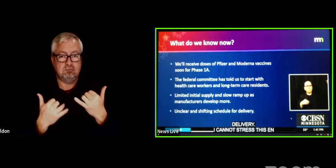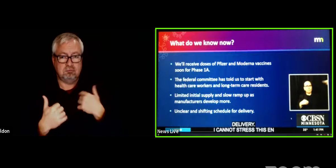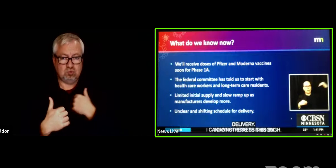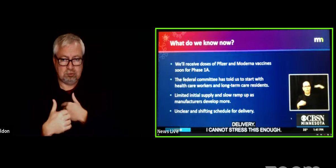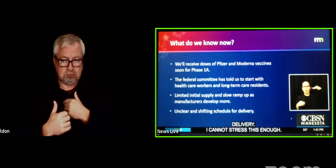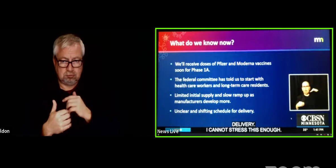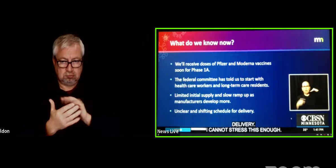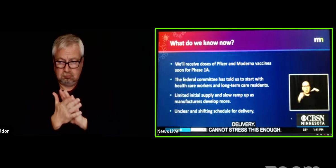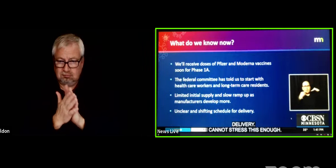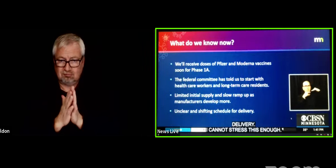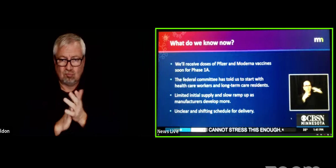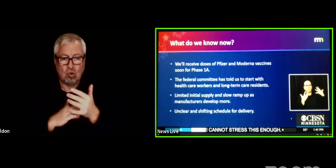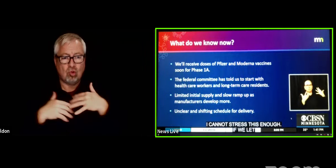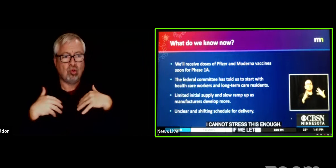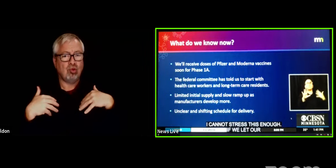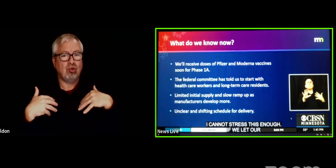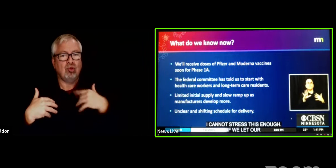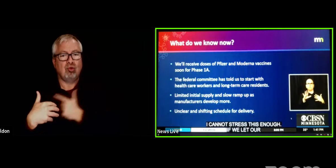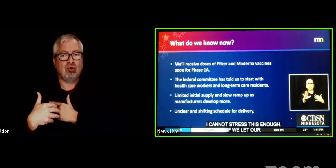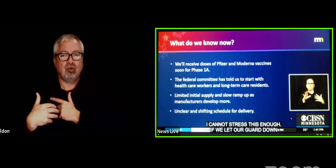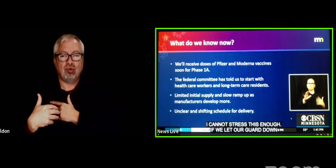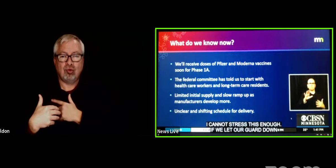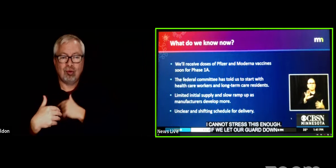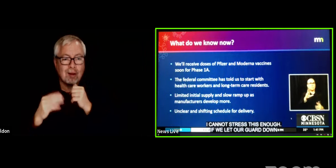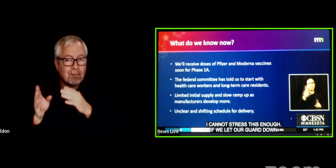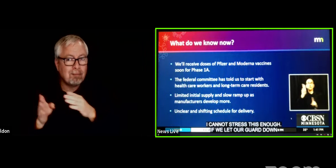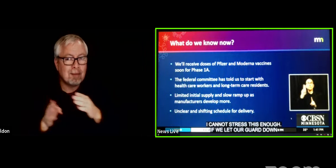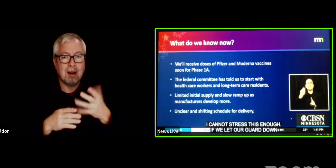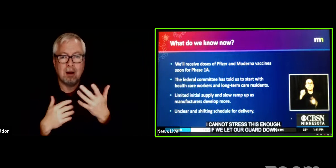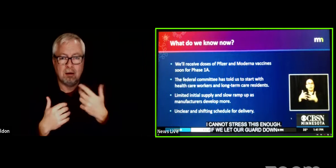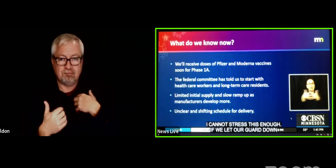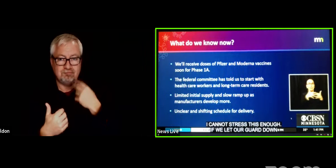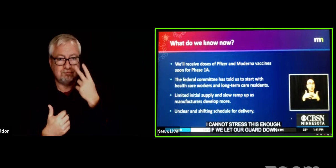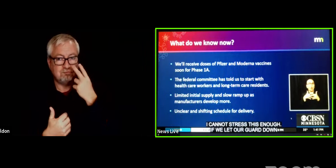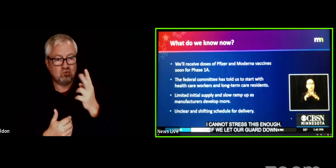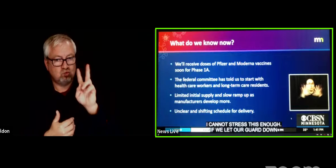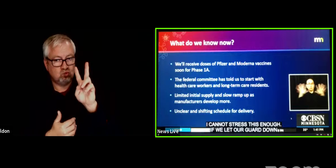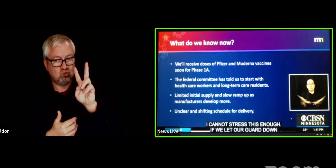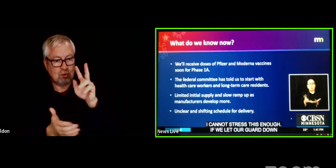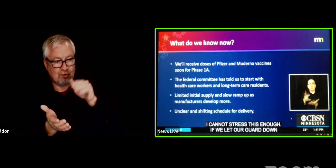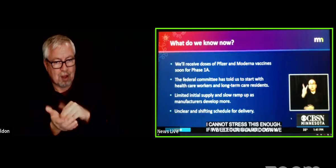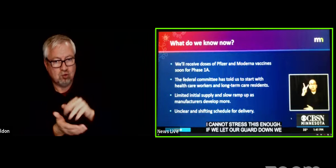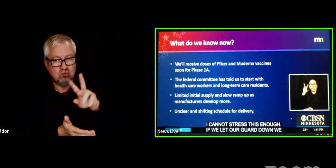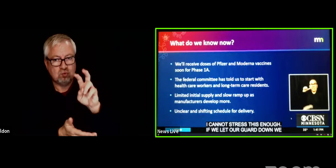HAD 2200 DEATHS IN THIS NATION TODAY. WE ARE GOING TO PROBABLY BE SOMEWHERE AROUND 220,000 CASES.